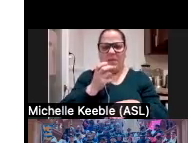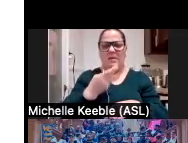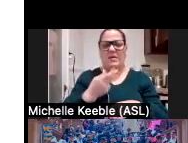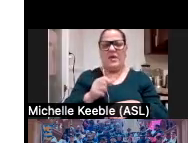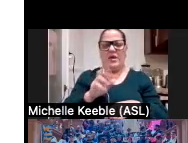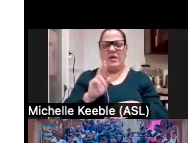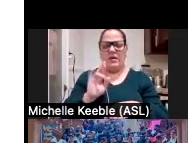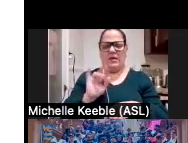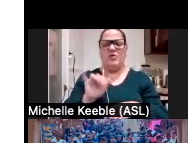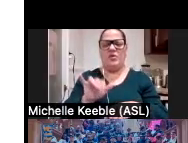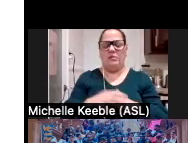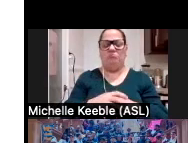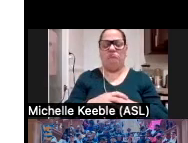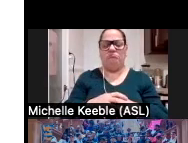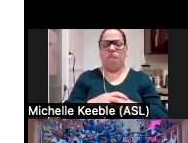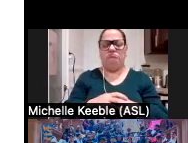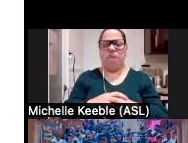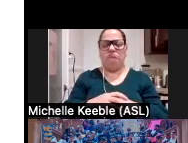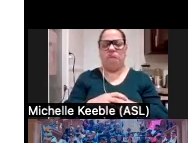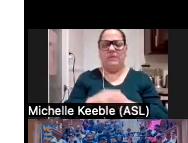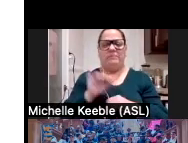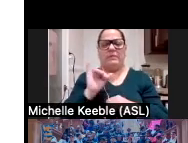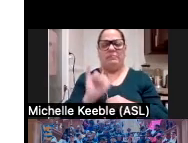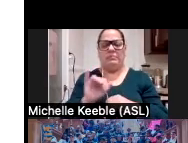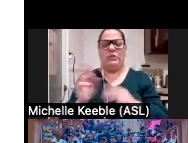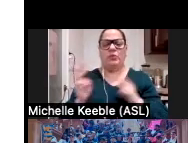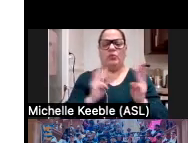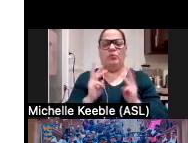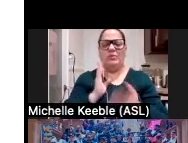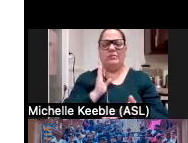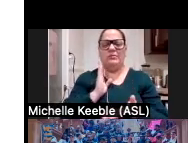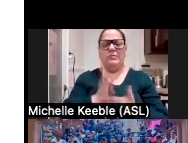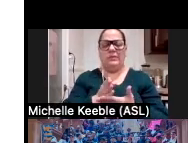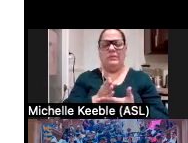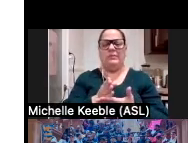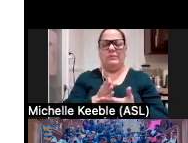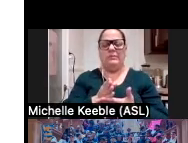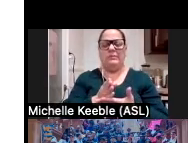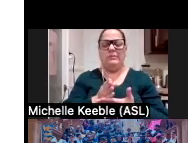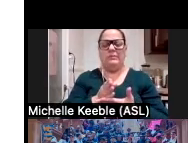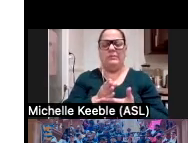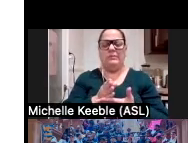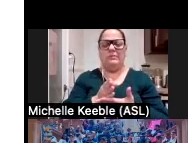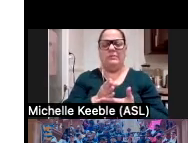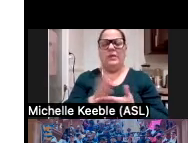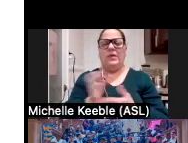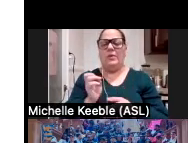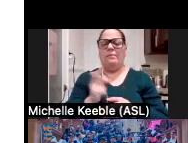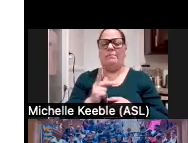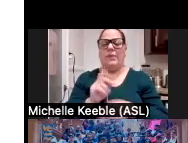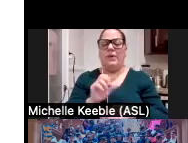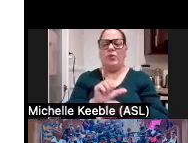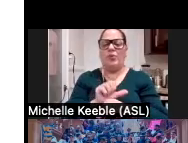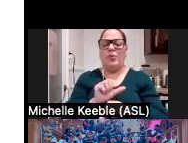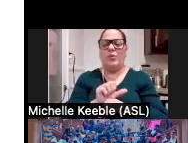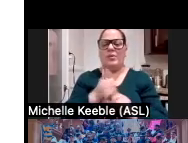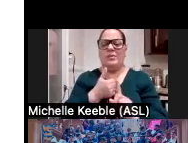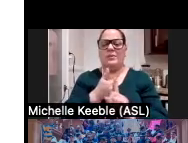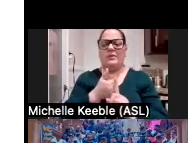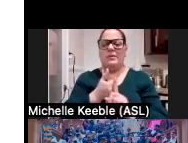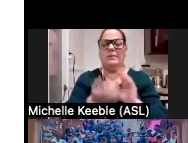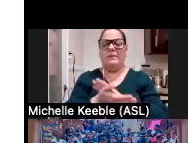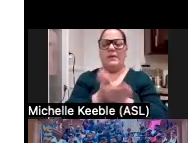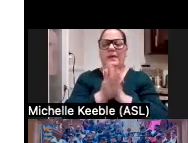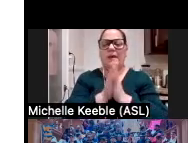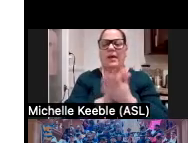And um after the war had ended um he he went back to work himself. He became the personnel director